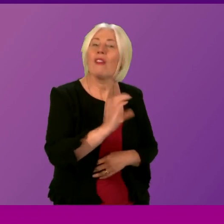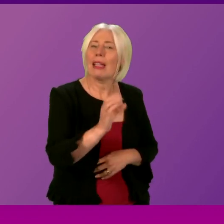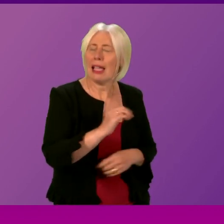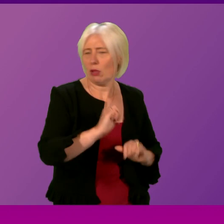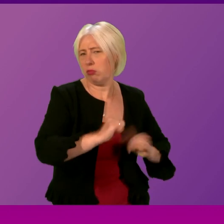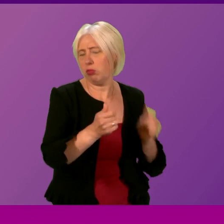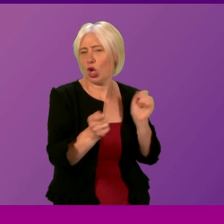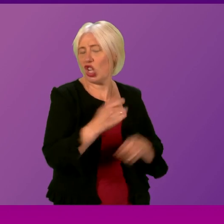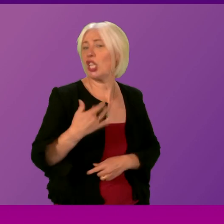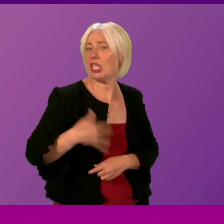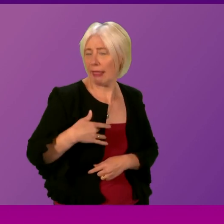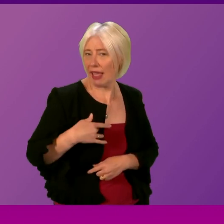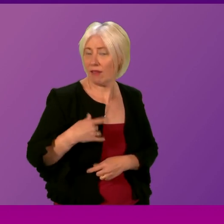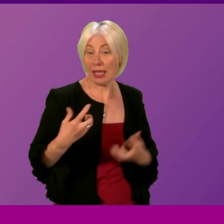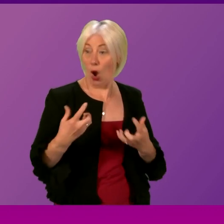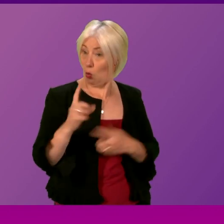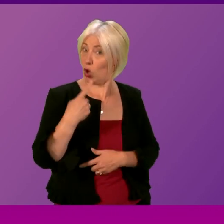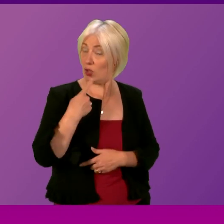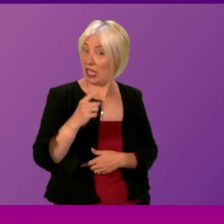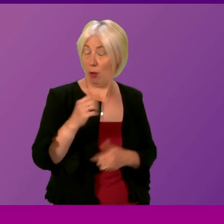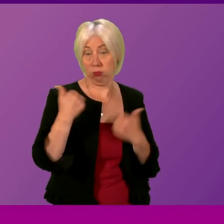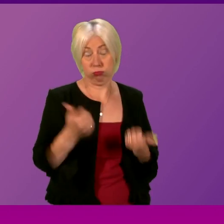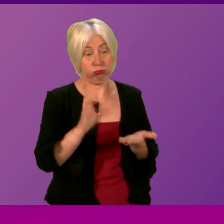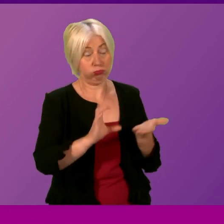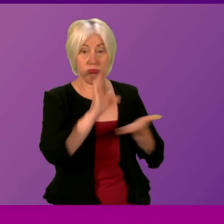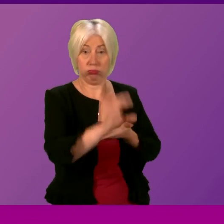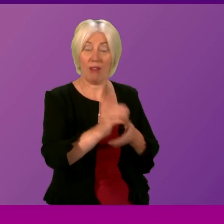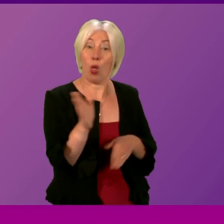say about the significance of that investment, particularly for the west of Scotland, and the